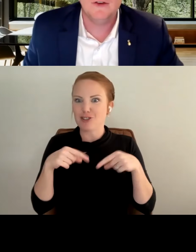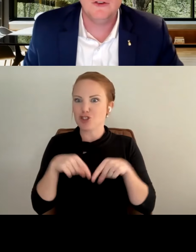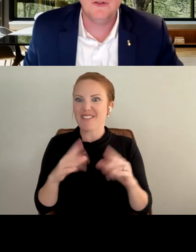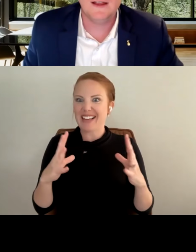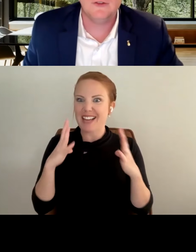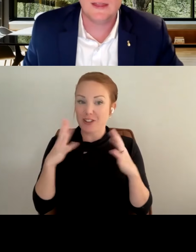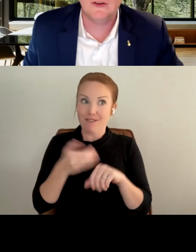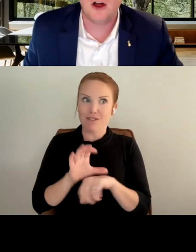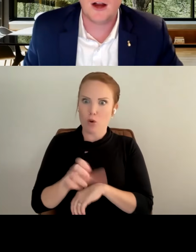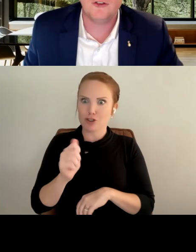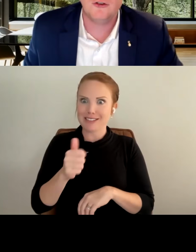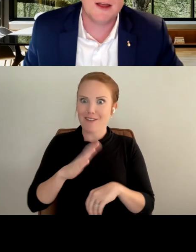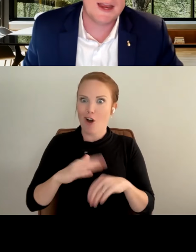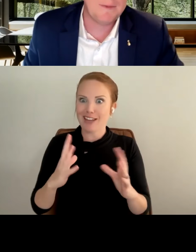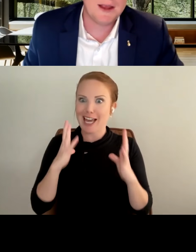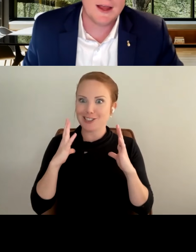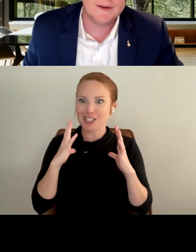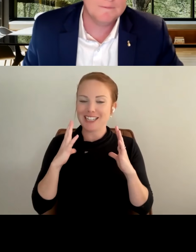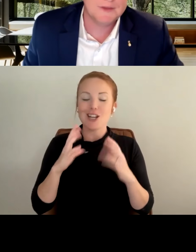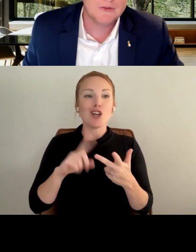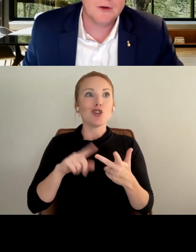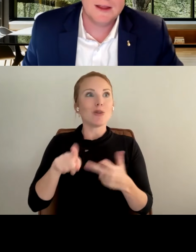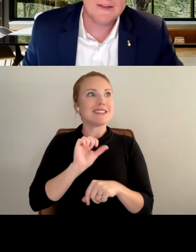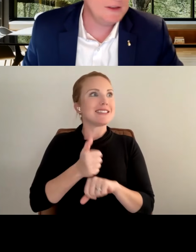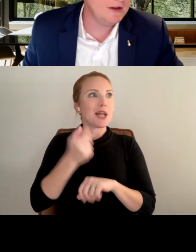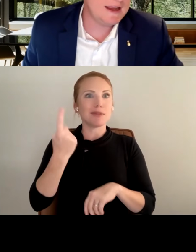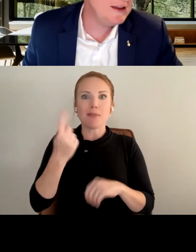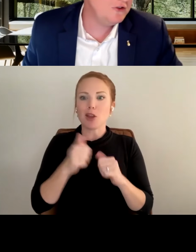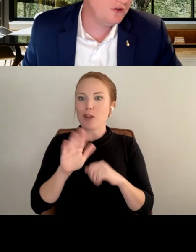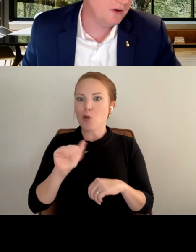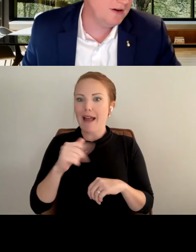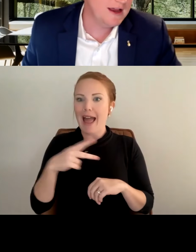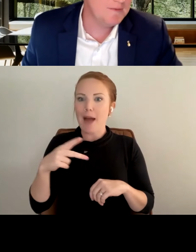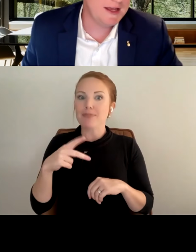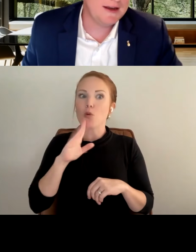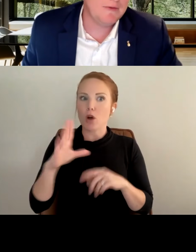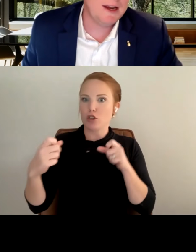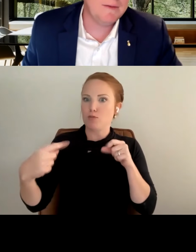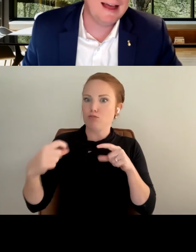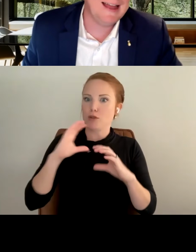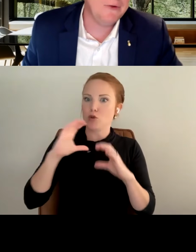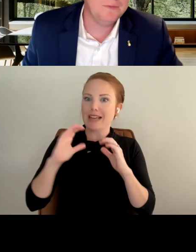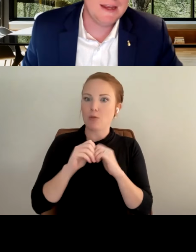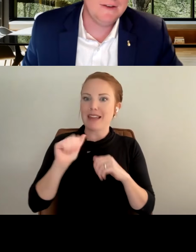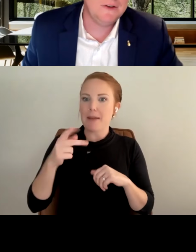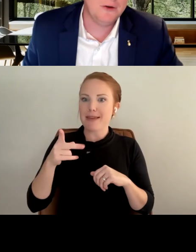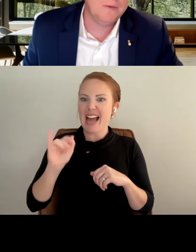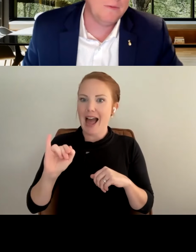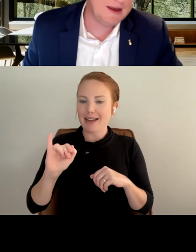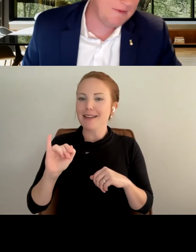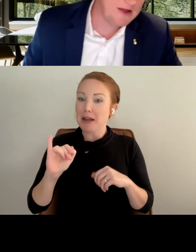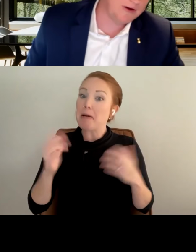do things that talk to an API. So it's a little geeky sure, but what it allows me to do in my